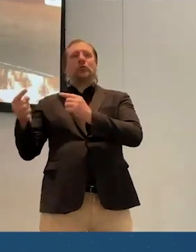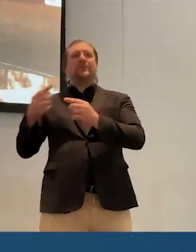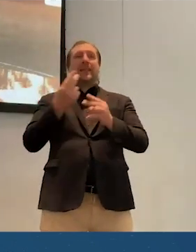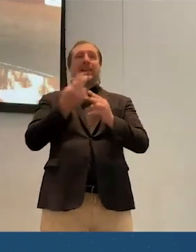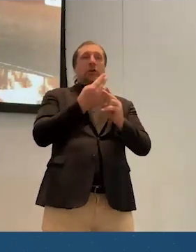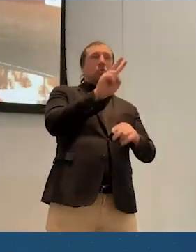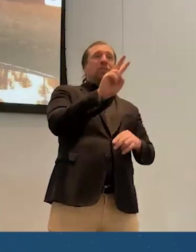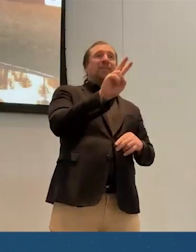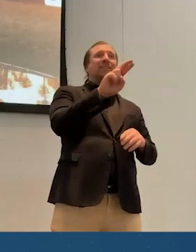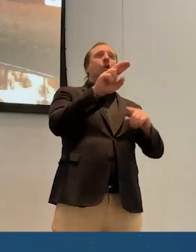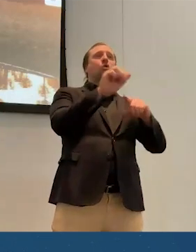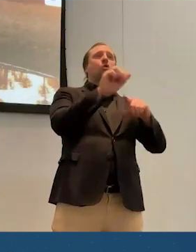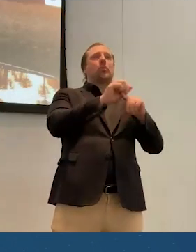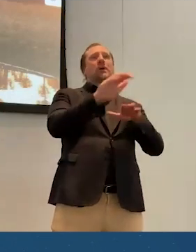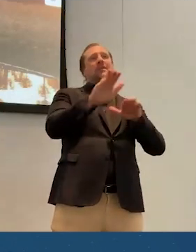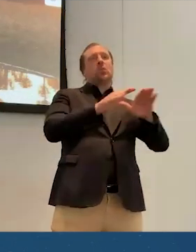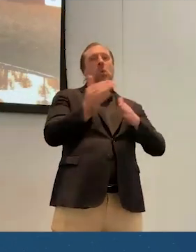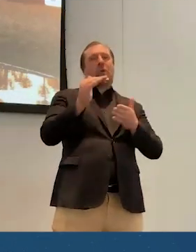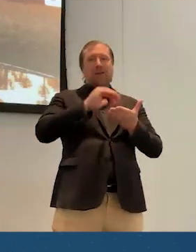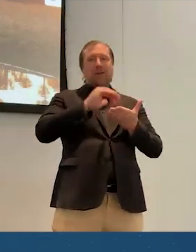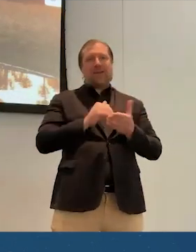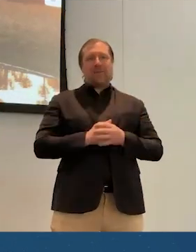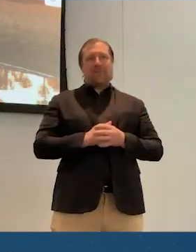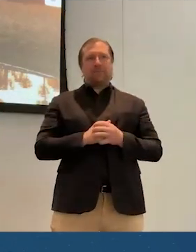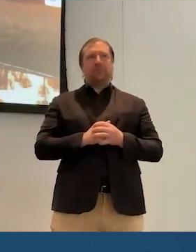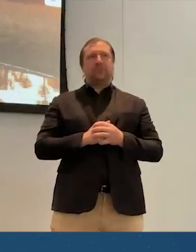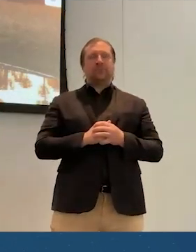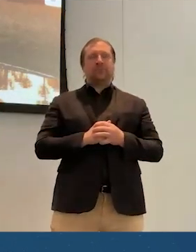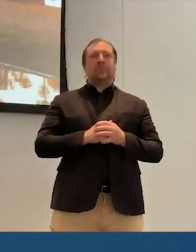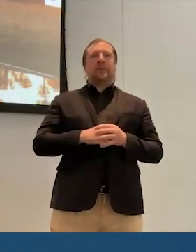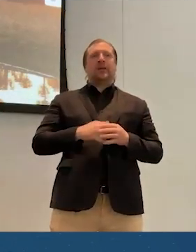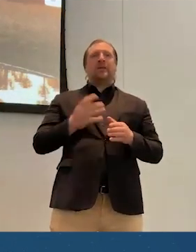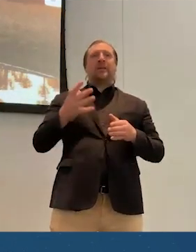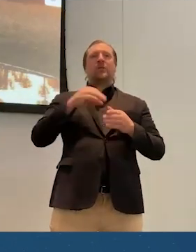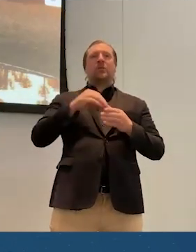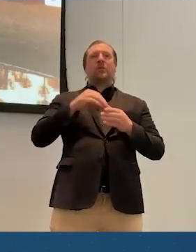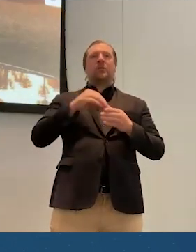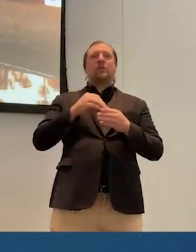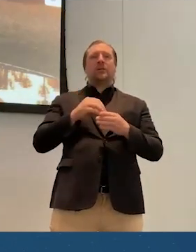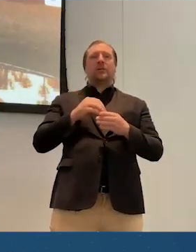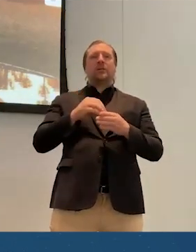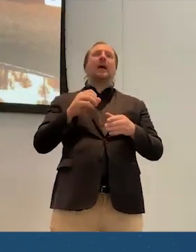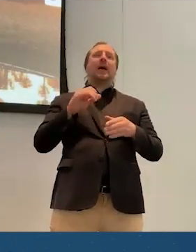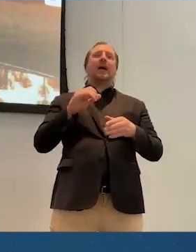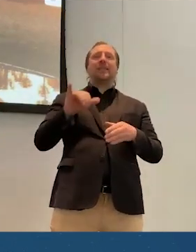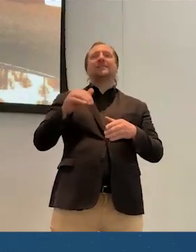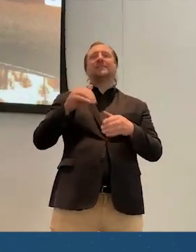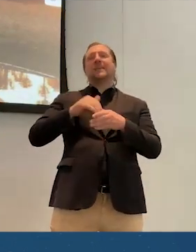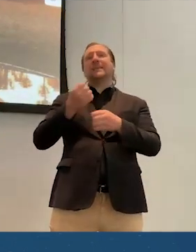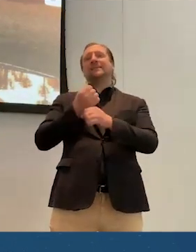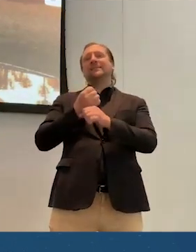in a safe and controlled environment. That's really cool, and it's been